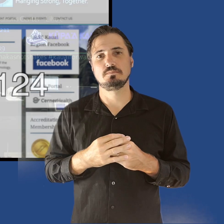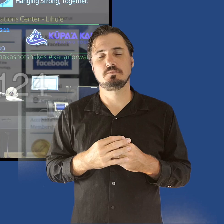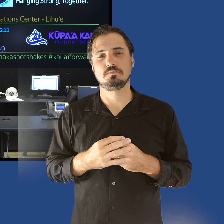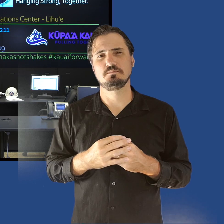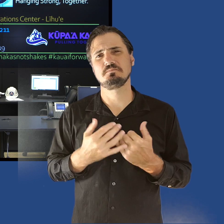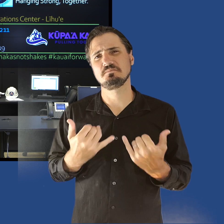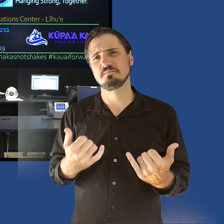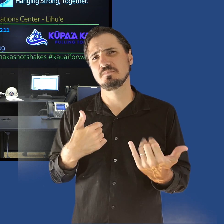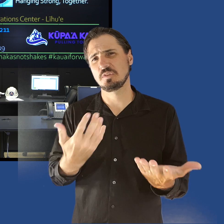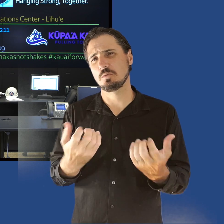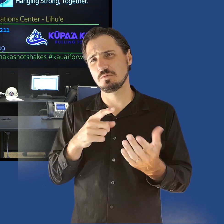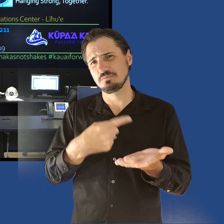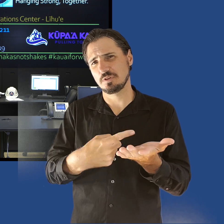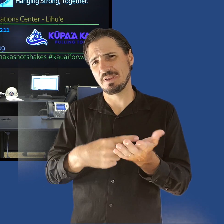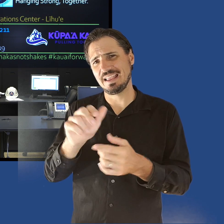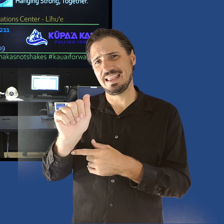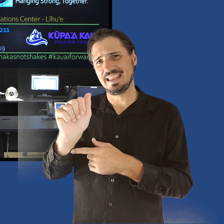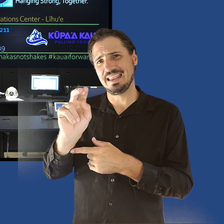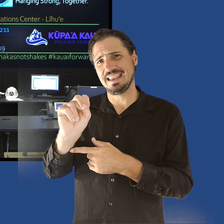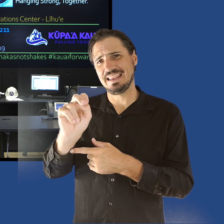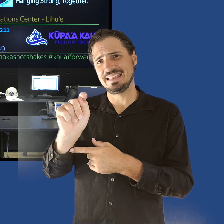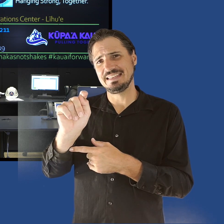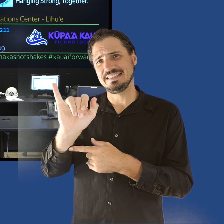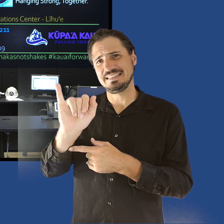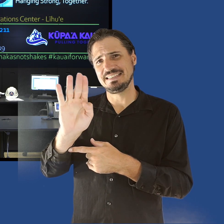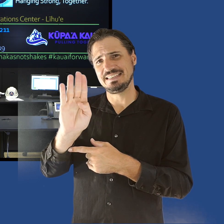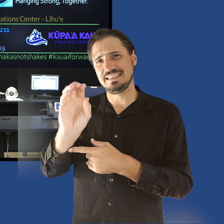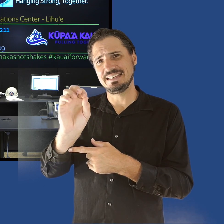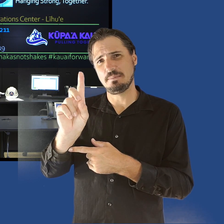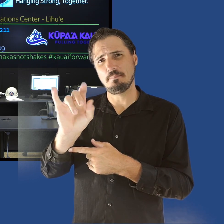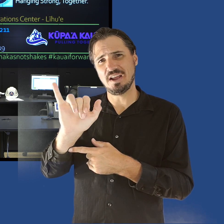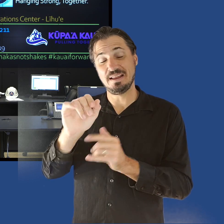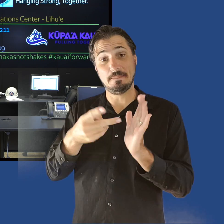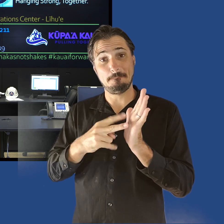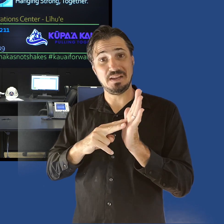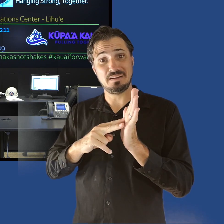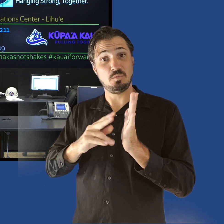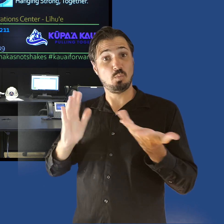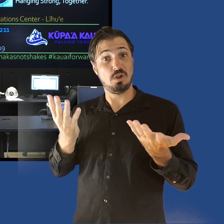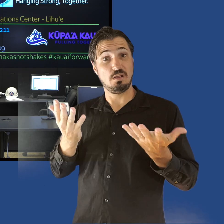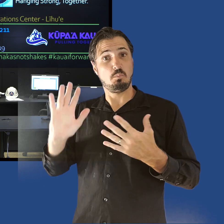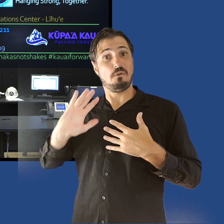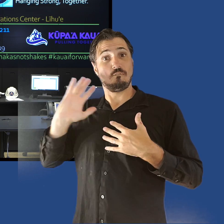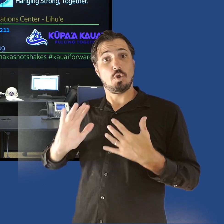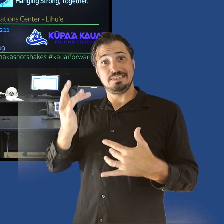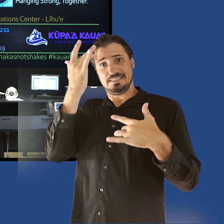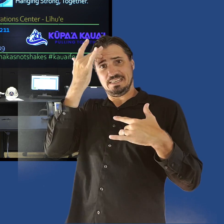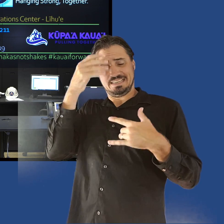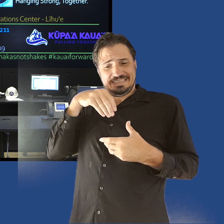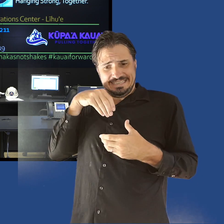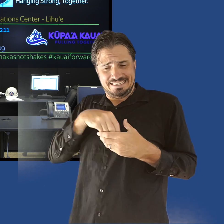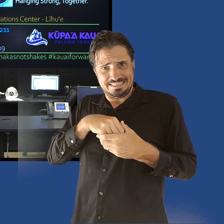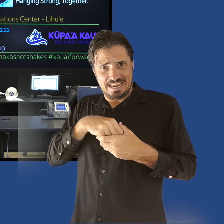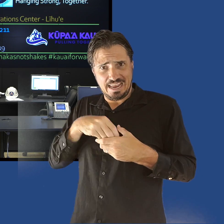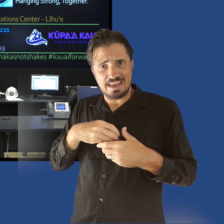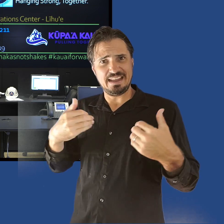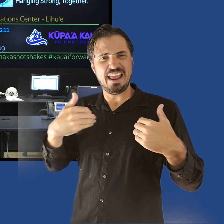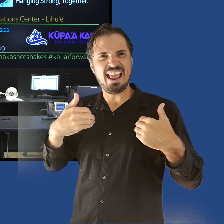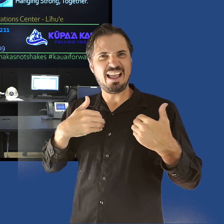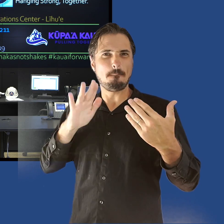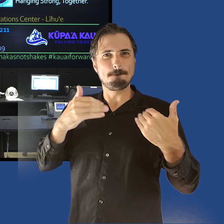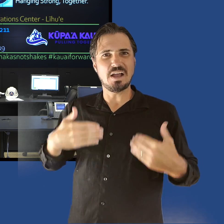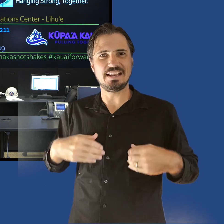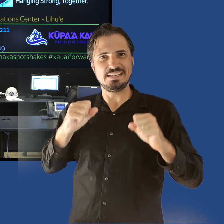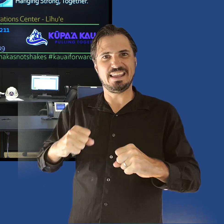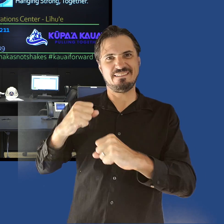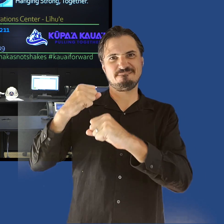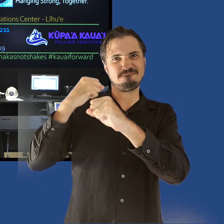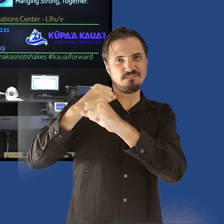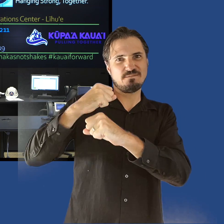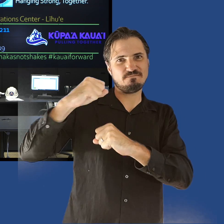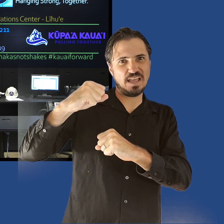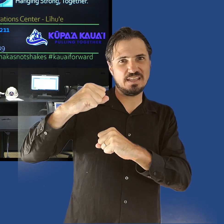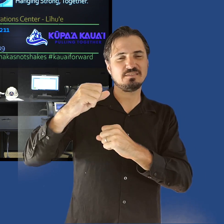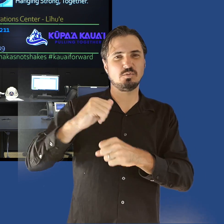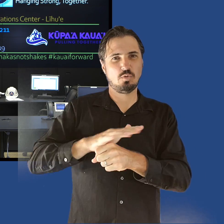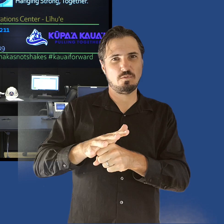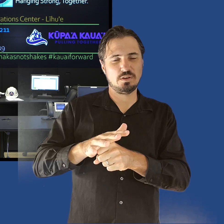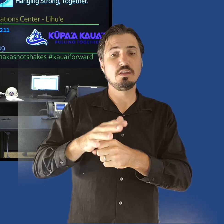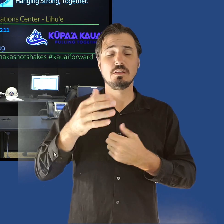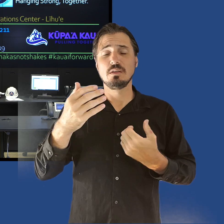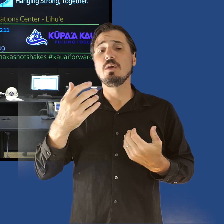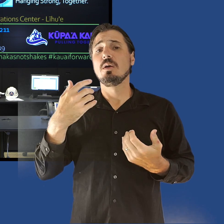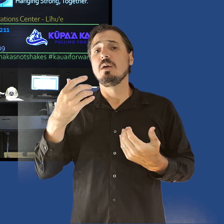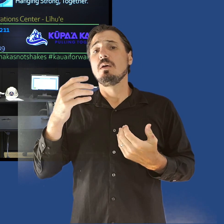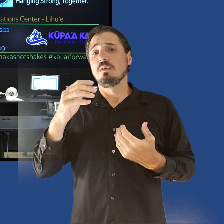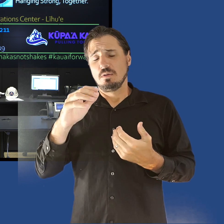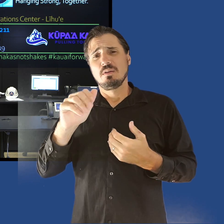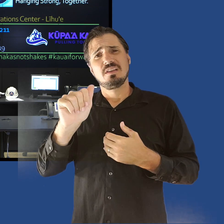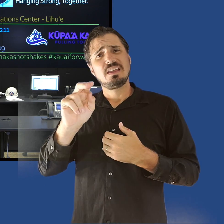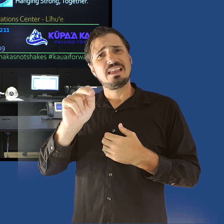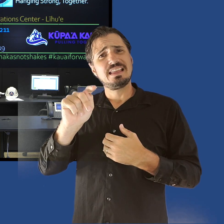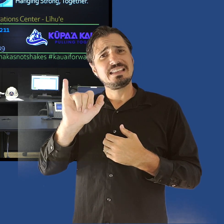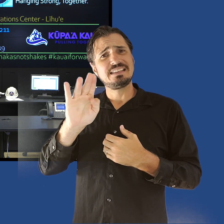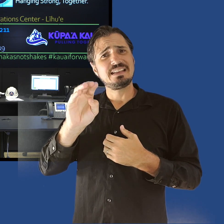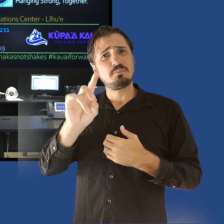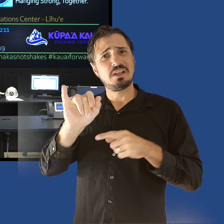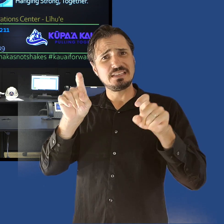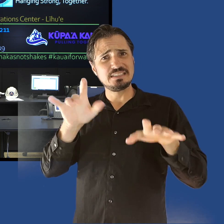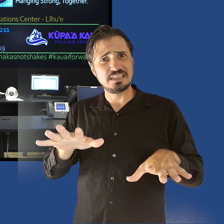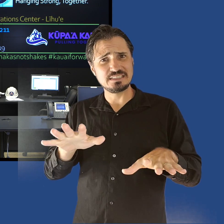There has also been a lot of talk on antibody testing. Anti-body testing identifies whether an individual has been infected with COVID-19.